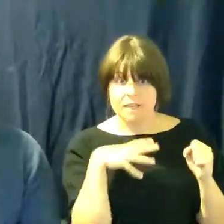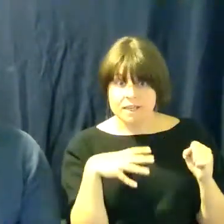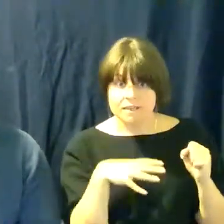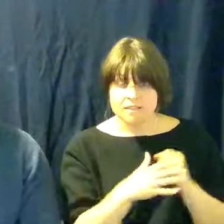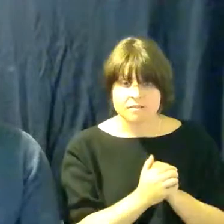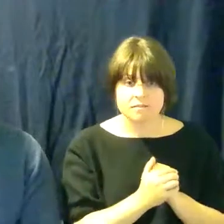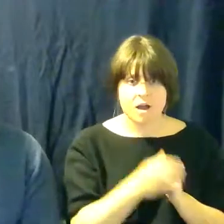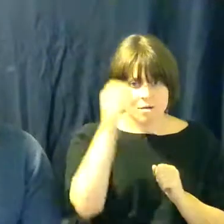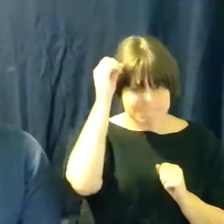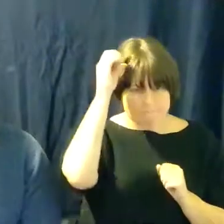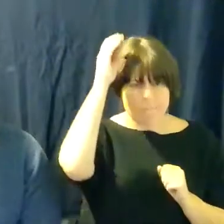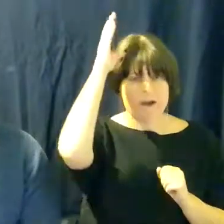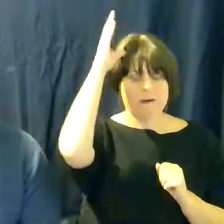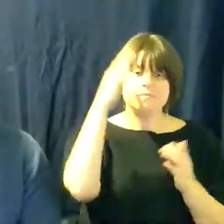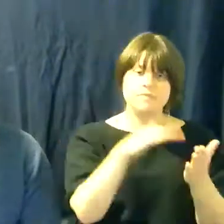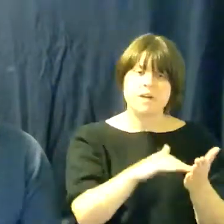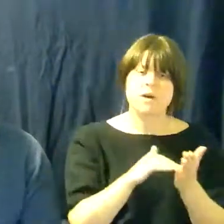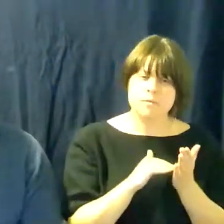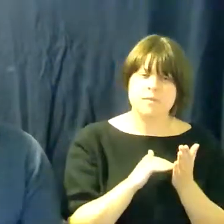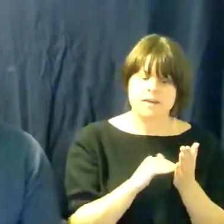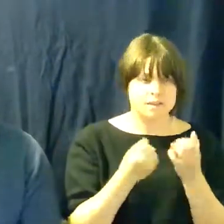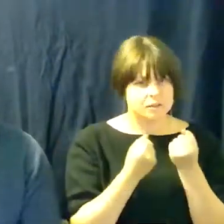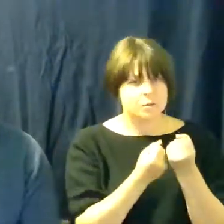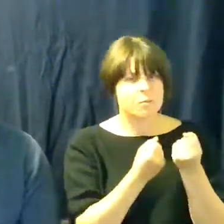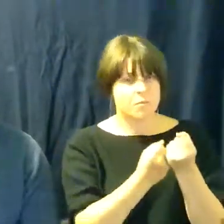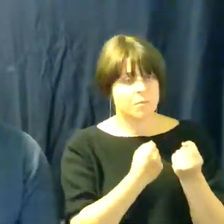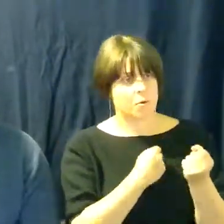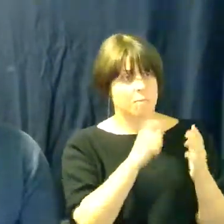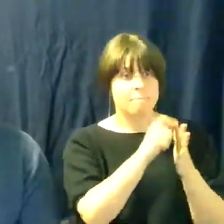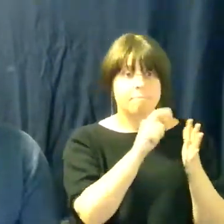. I have developed the capacity to ask for